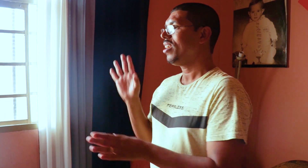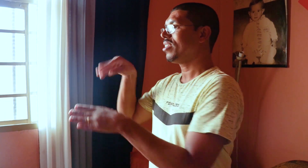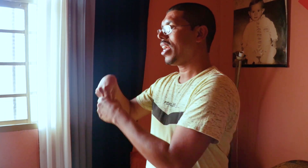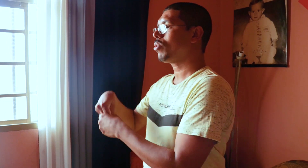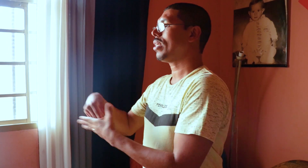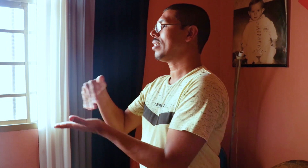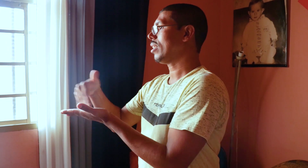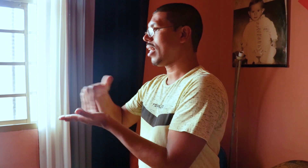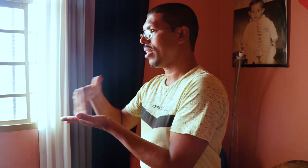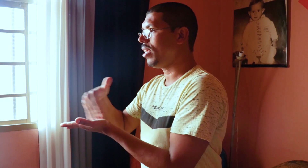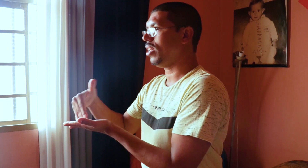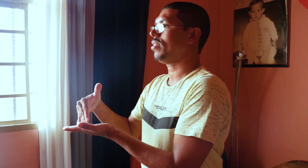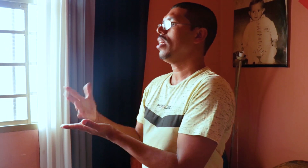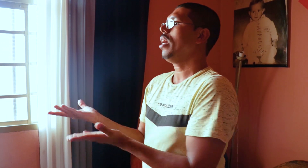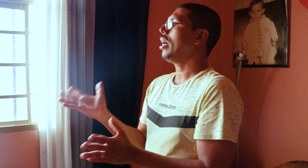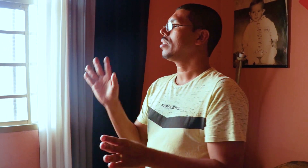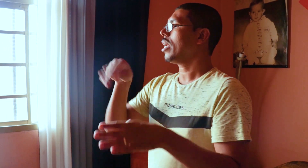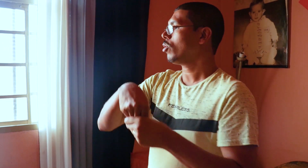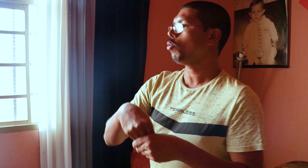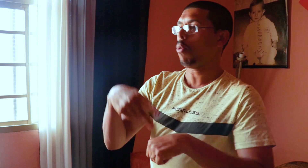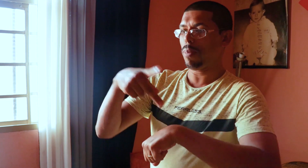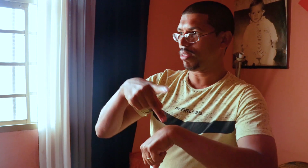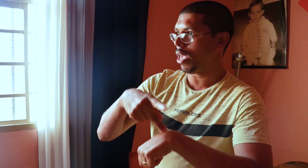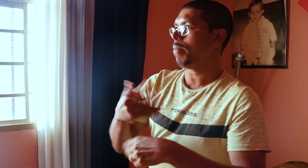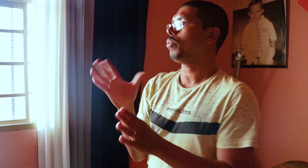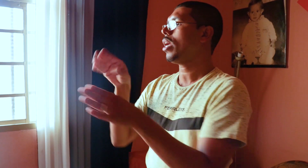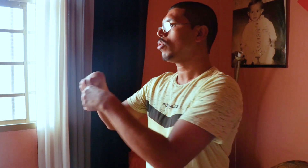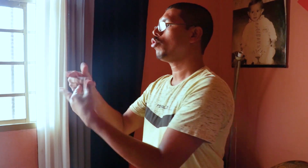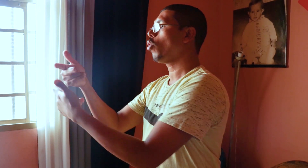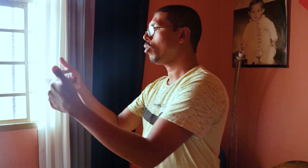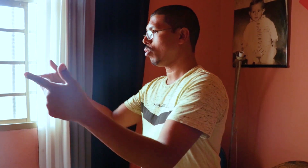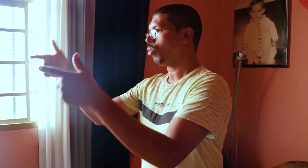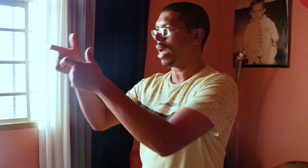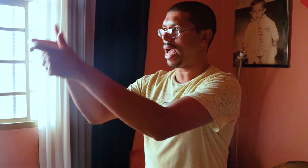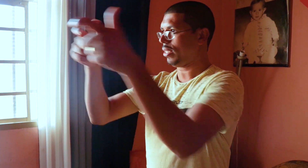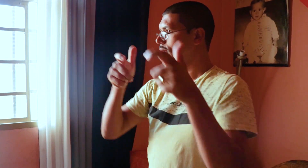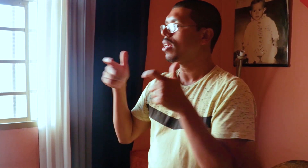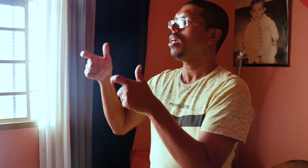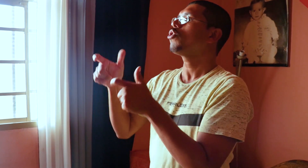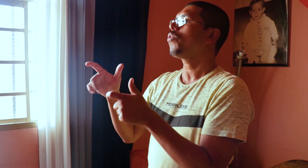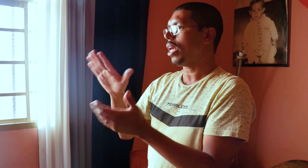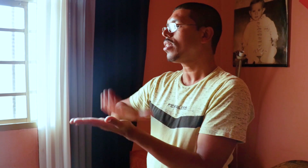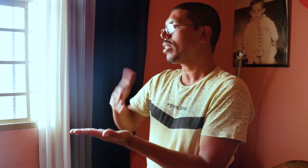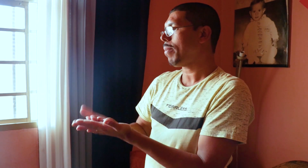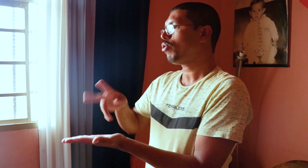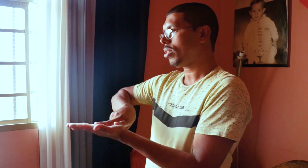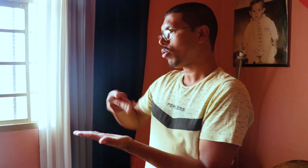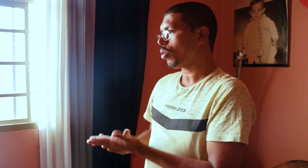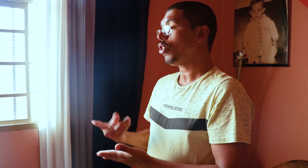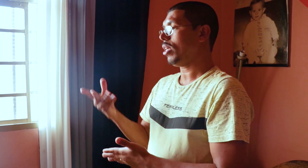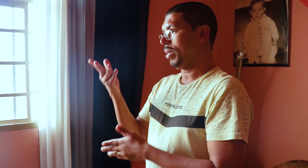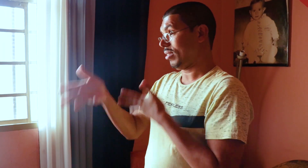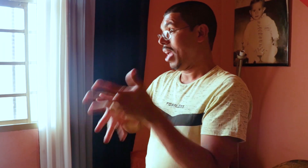Administration offices, centers for public services and many other places should have interpreters.